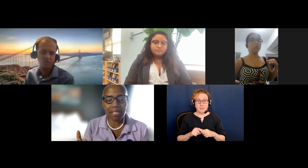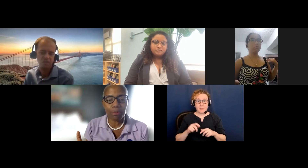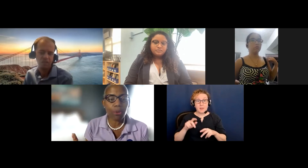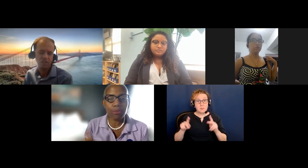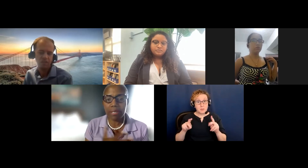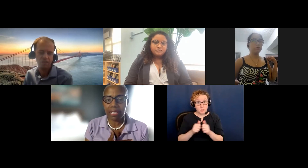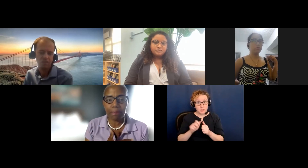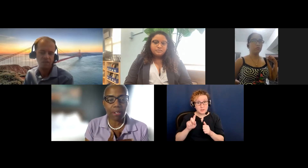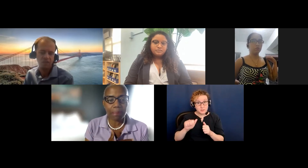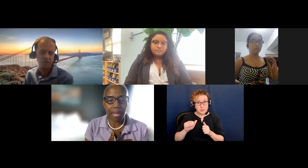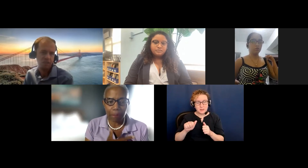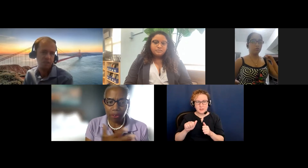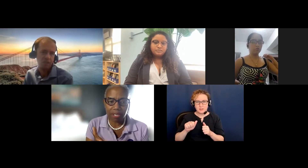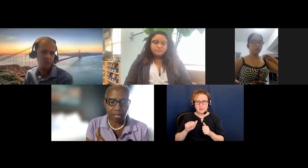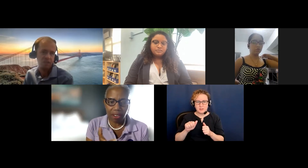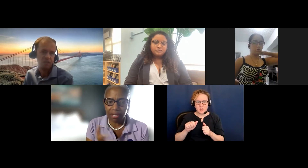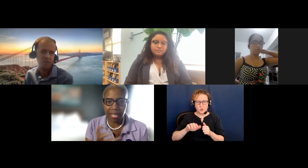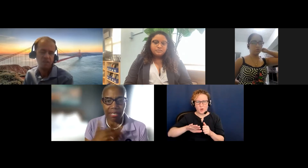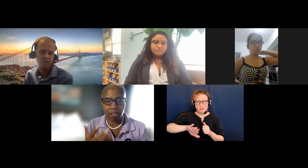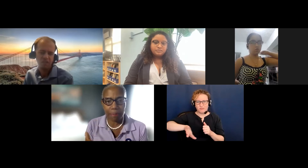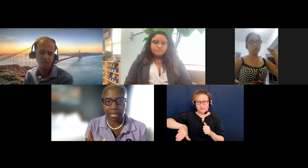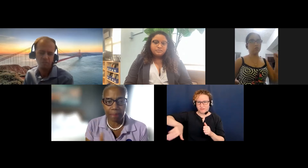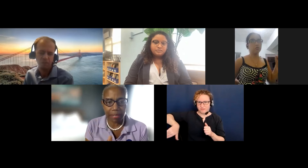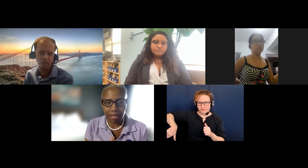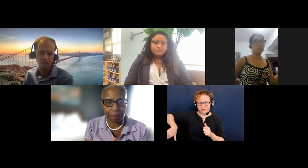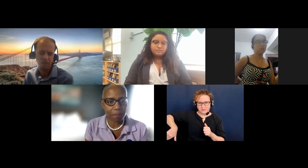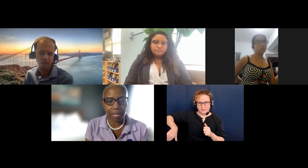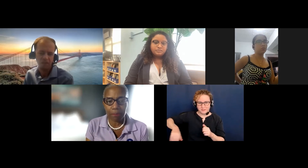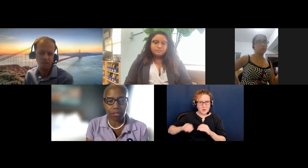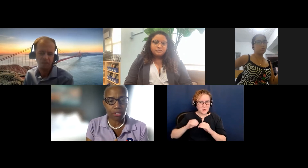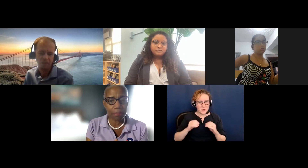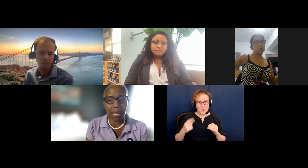were really but on the back burner. No one expected them to be able to do much.